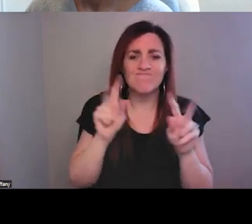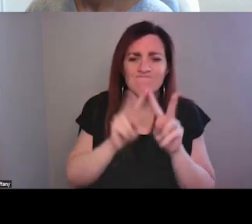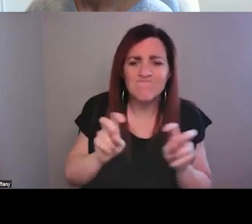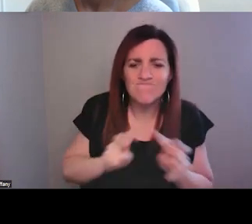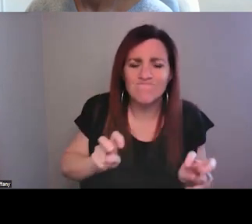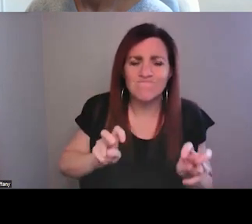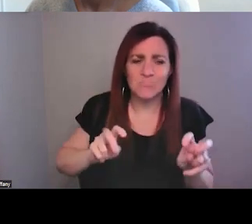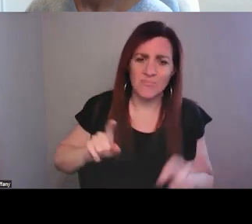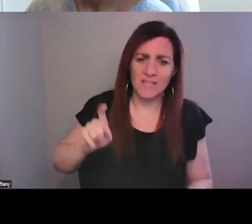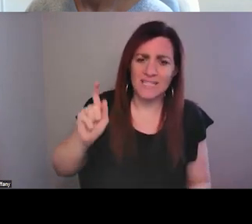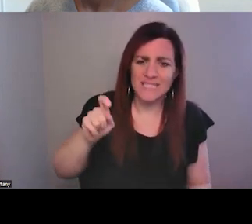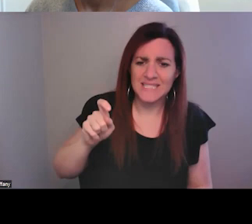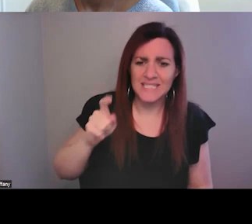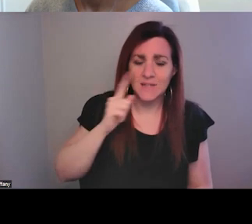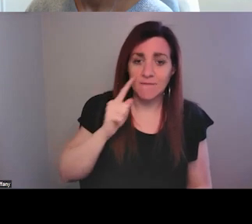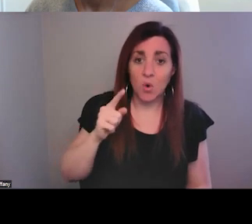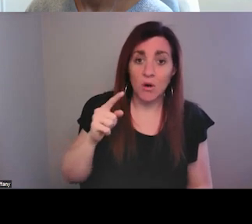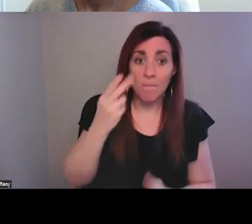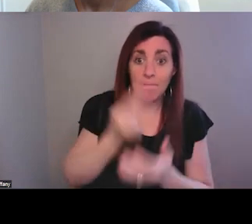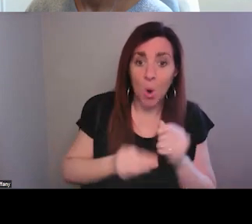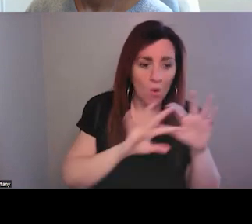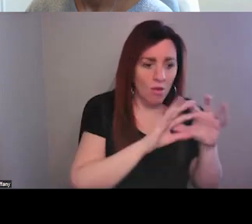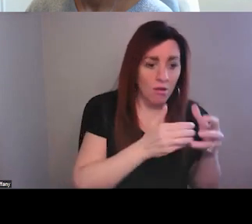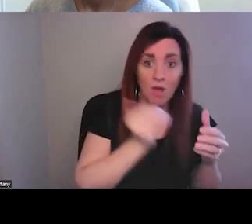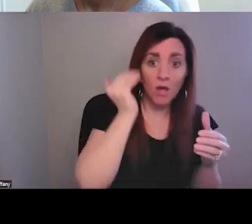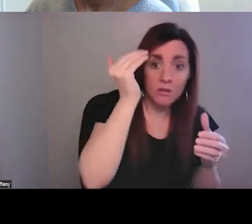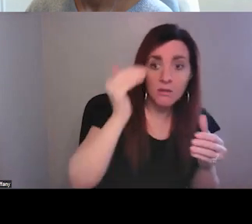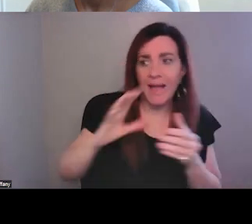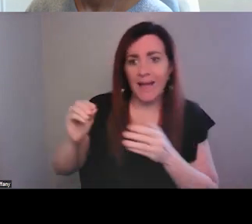SO WE ENDED UP GETTING A GRANT FROM THE STATE FOR THE MILLION